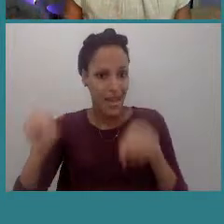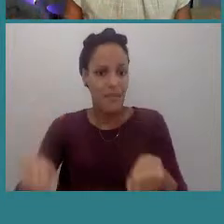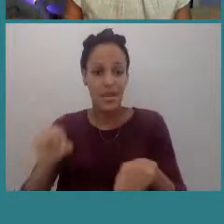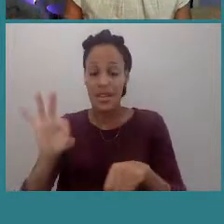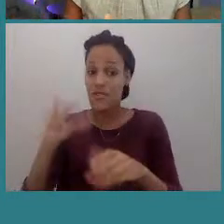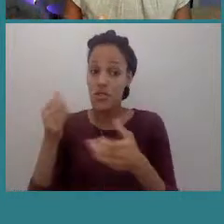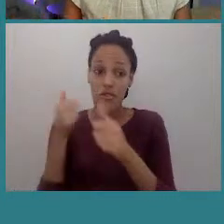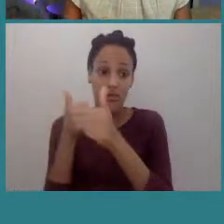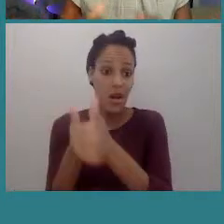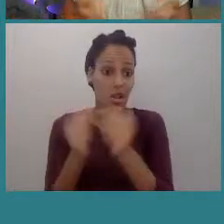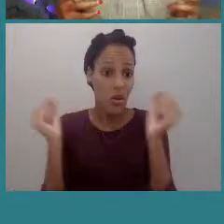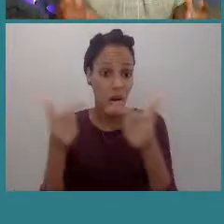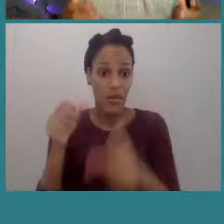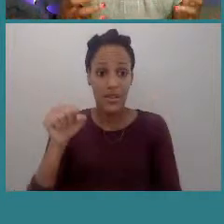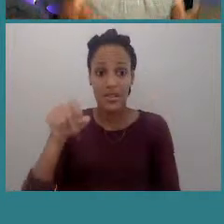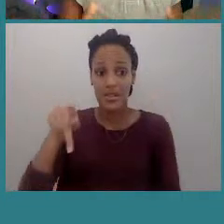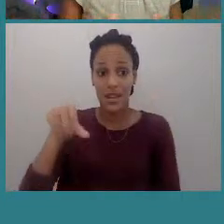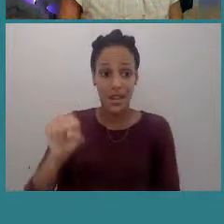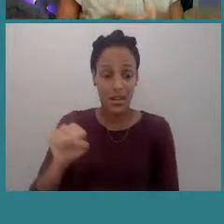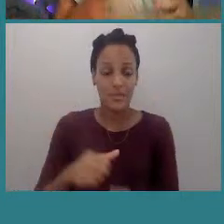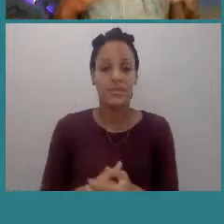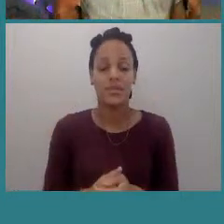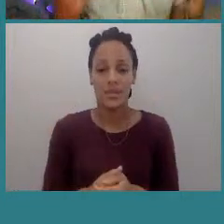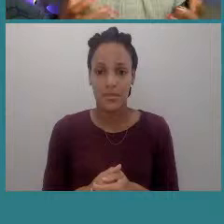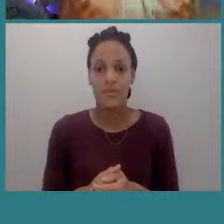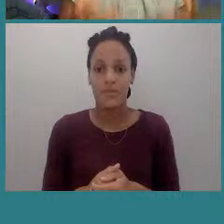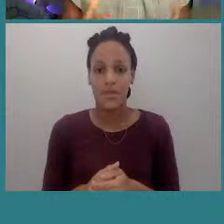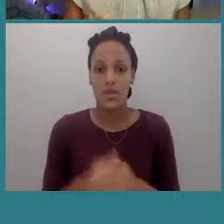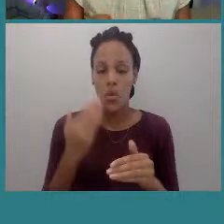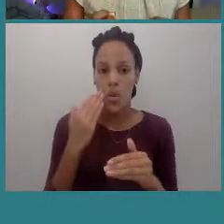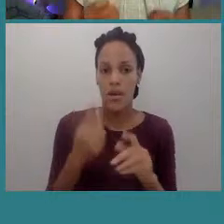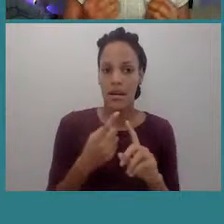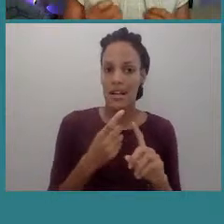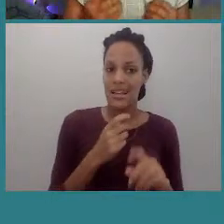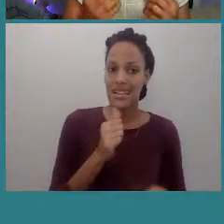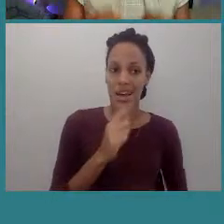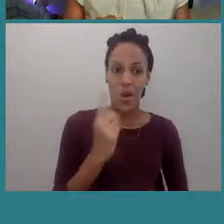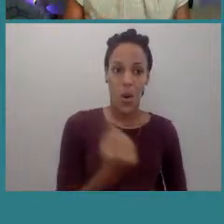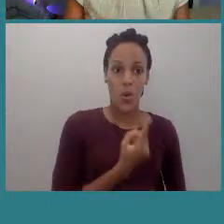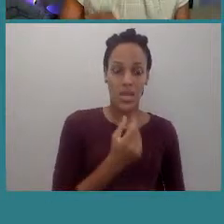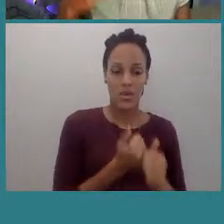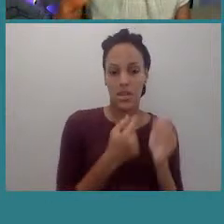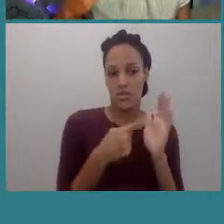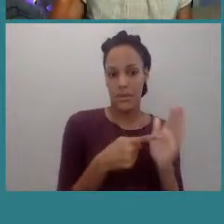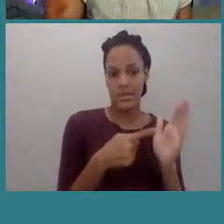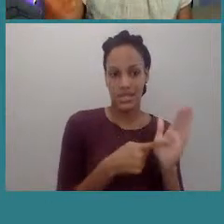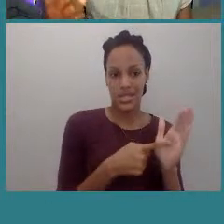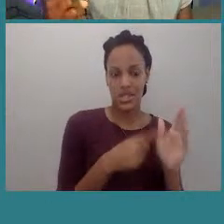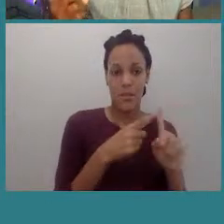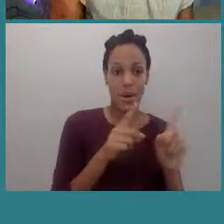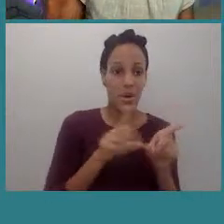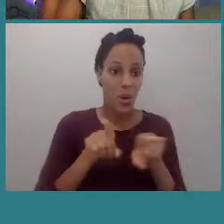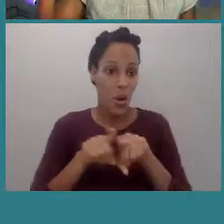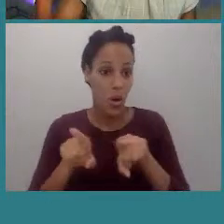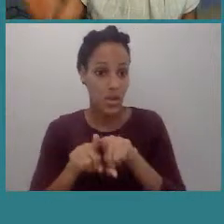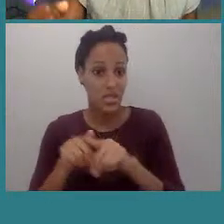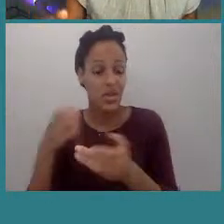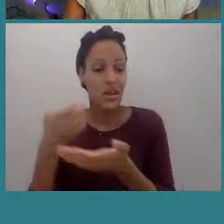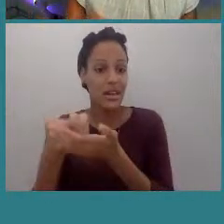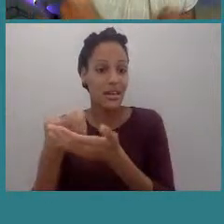to talk about today and living just from the politics of representation to economic empowerment.